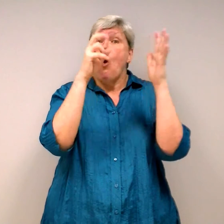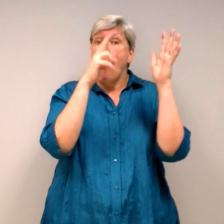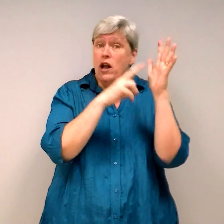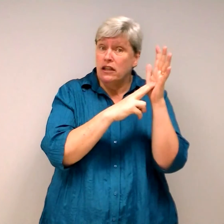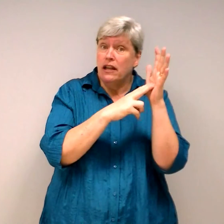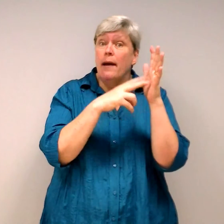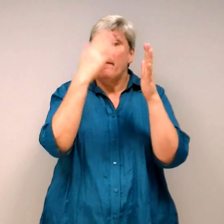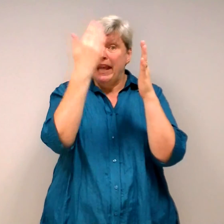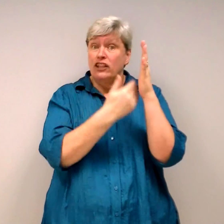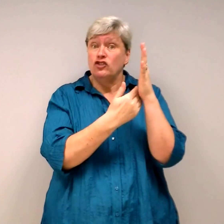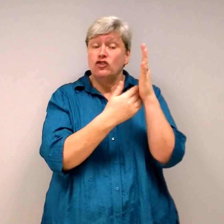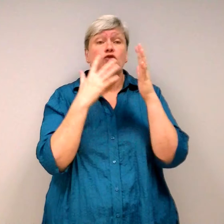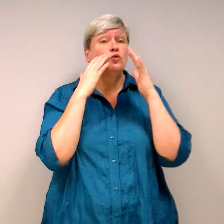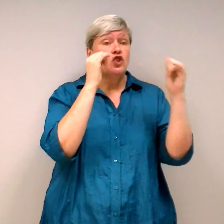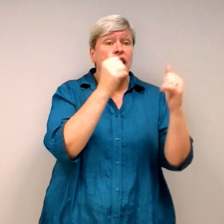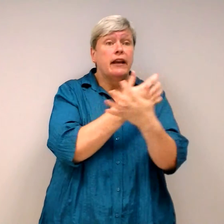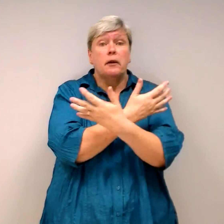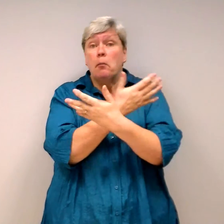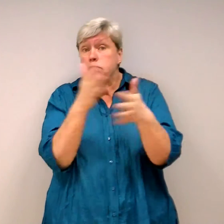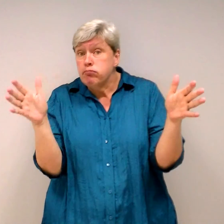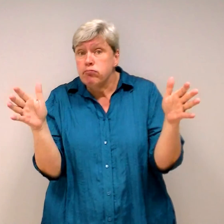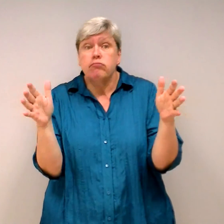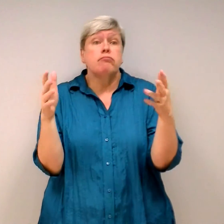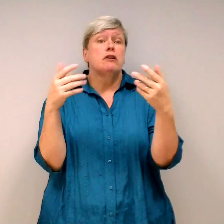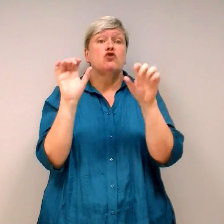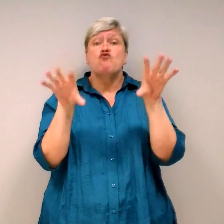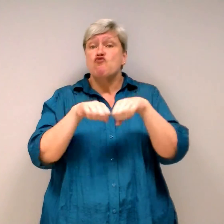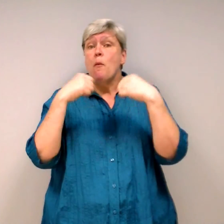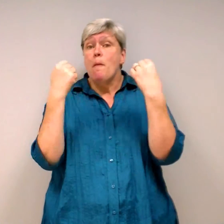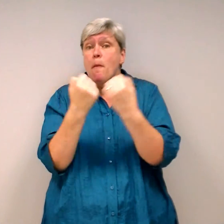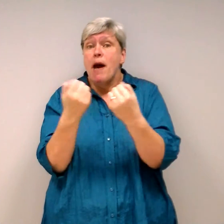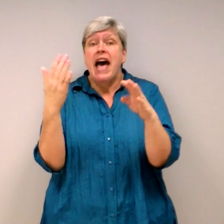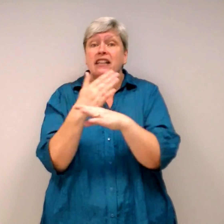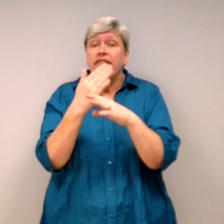to see the wide range of groups and activities that are available.